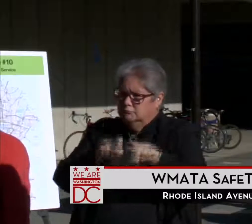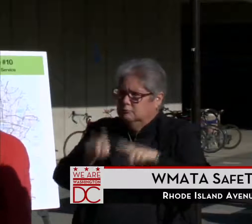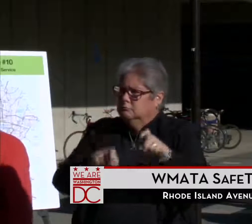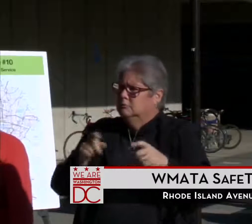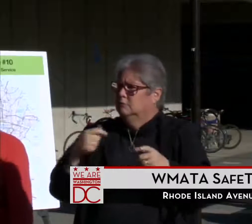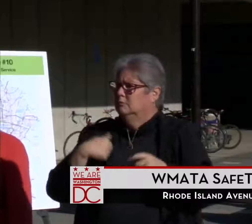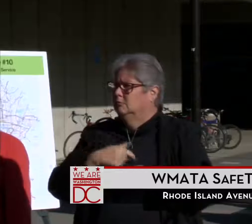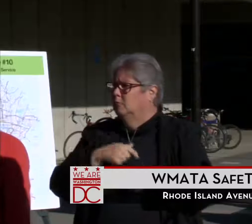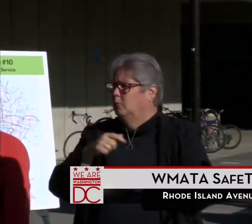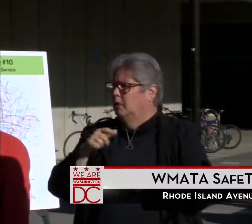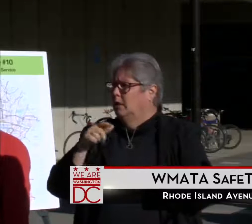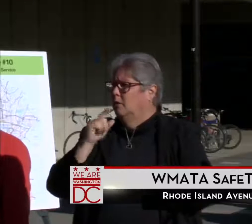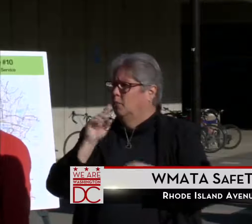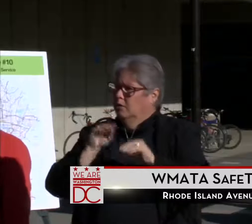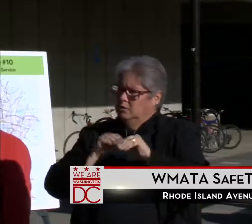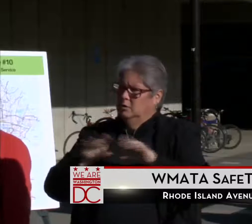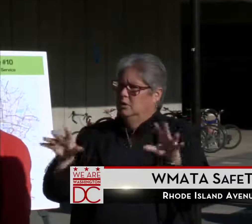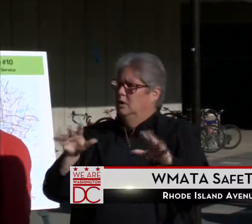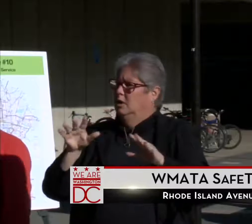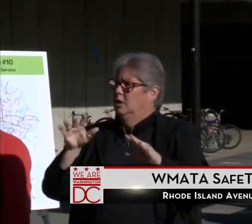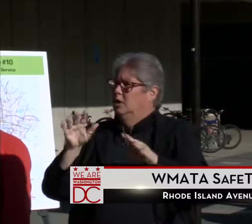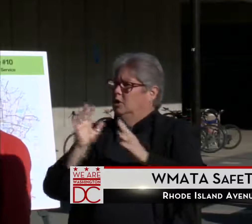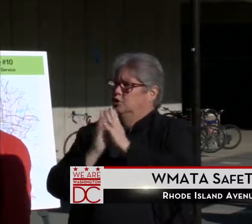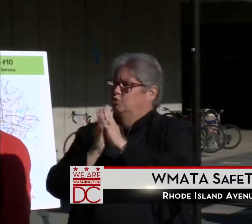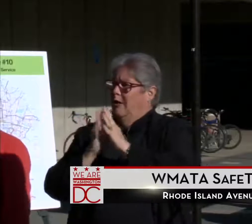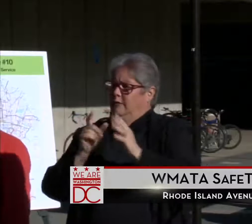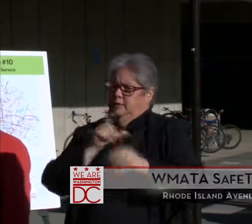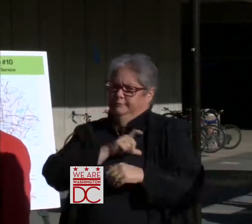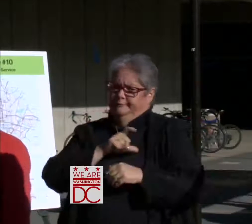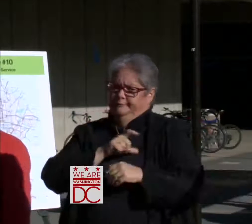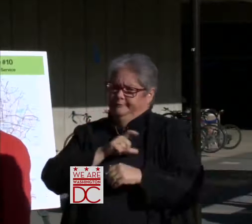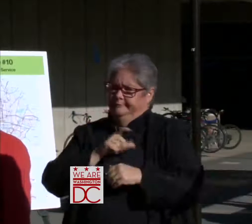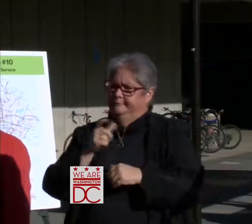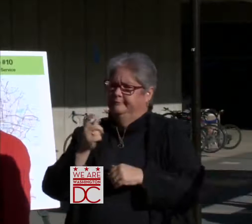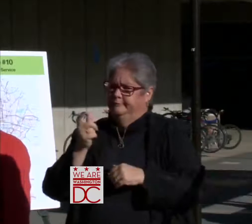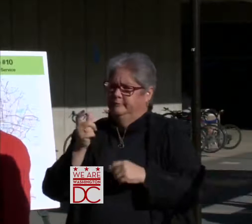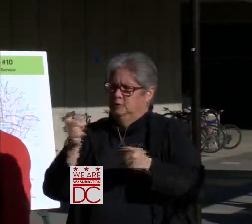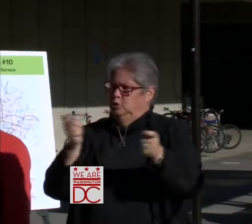WE ARE DEPLOYING TRAFFIC CONTROL OFFICERS, PRINCIPALLY AT THE